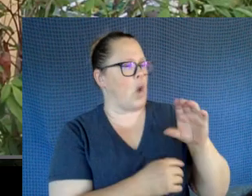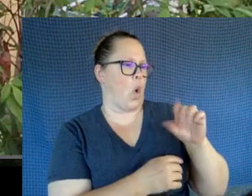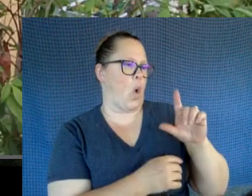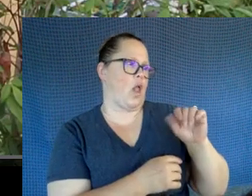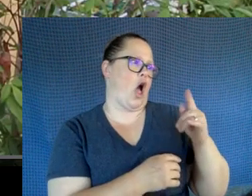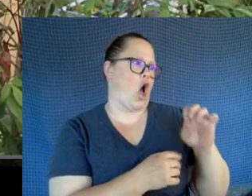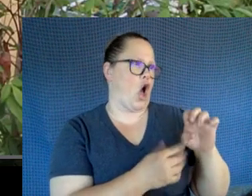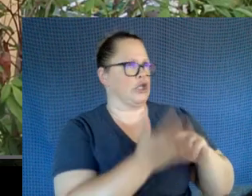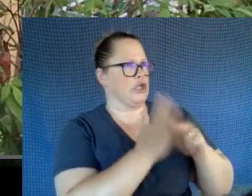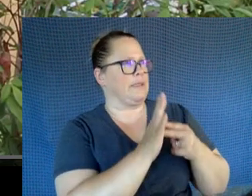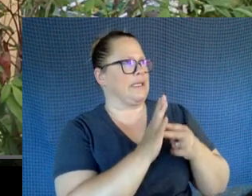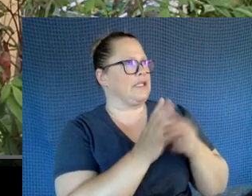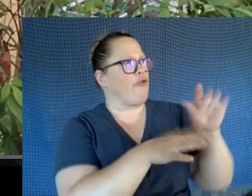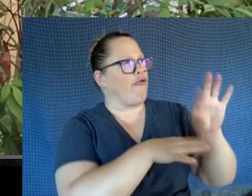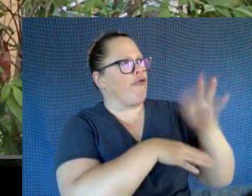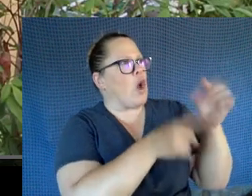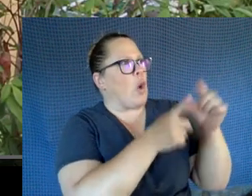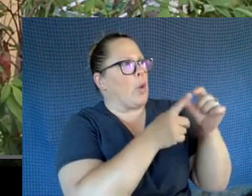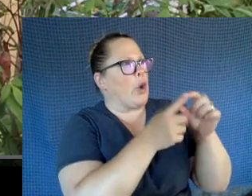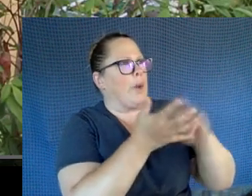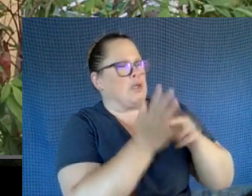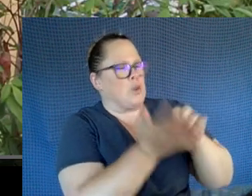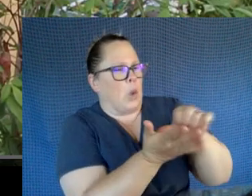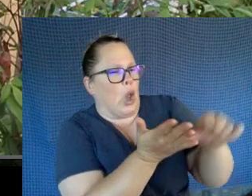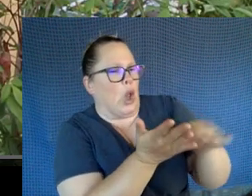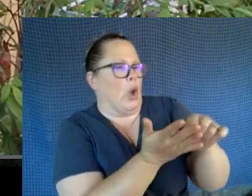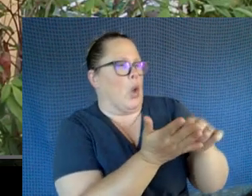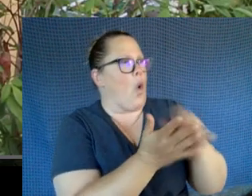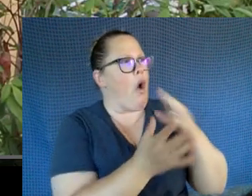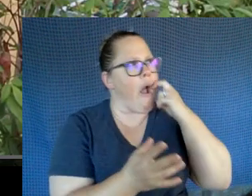or to gum. Now I don't think he used gum to stick things down. Do you Mrs. Kane?